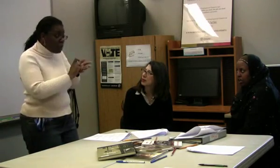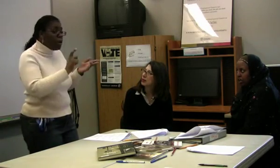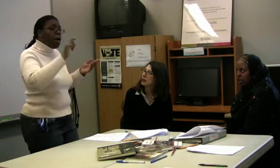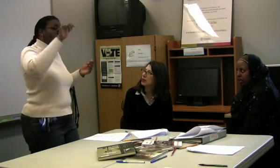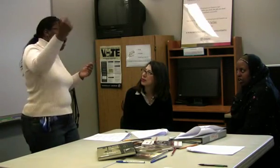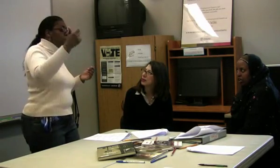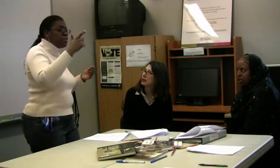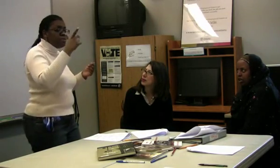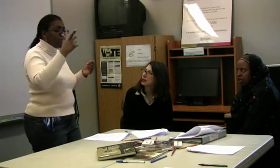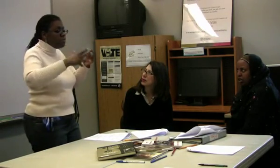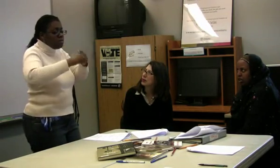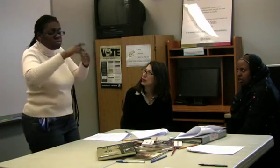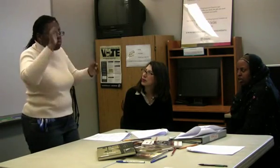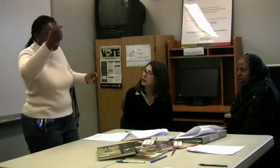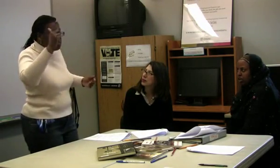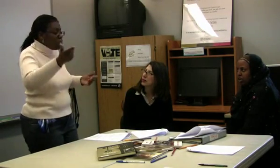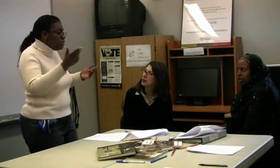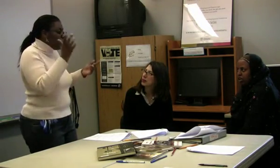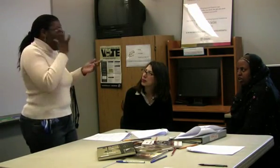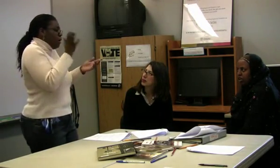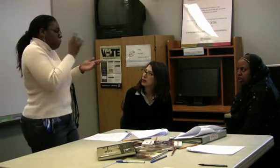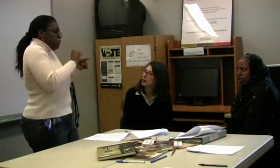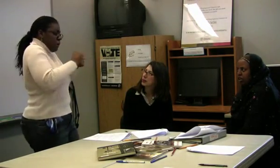We will work on them later.